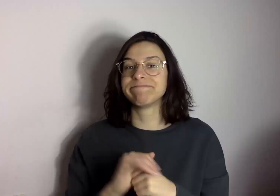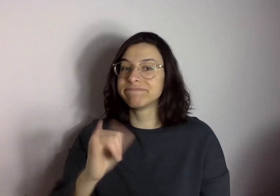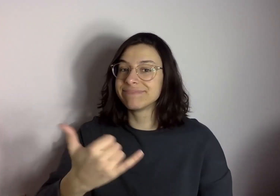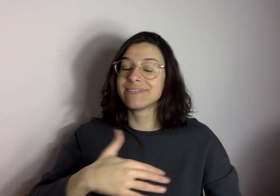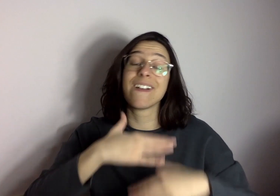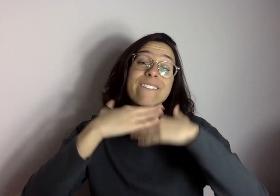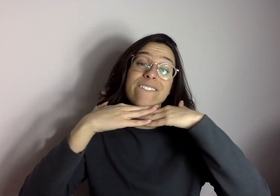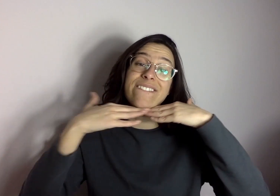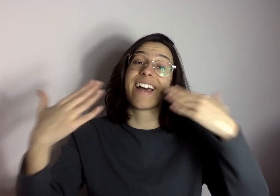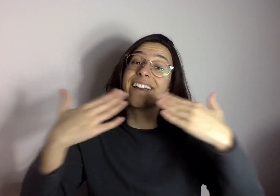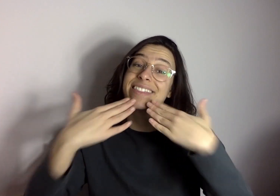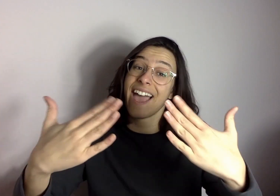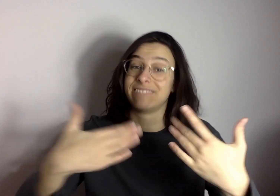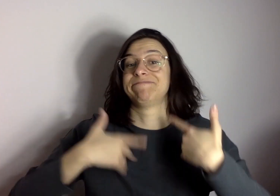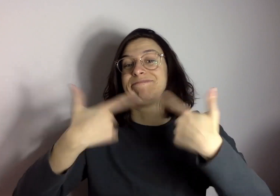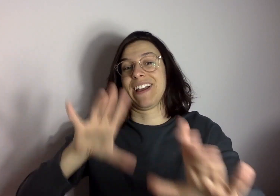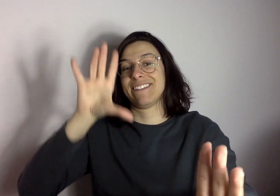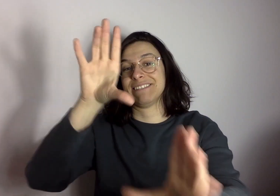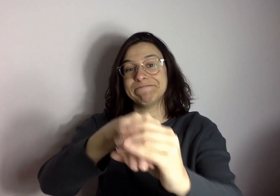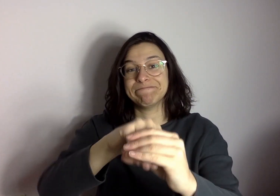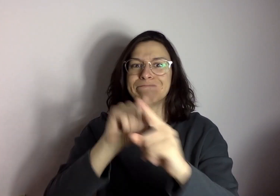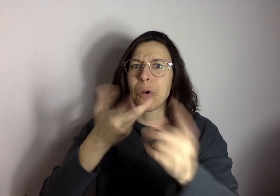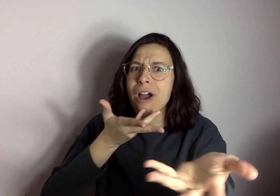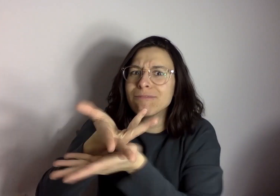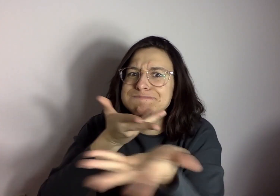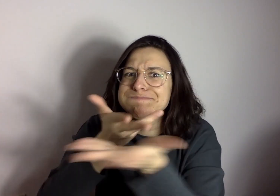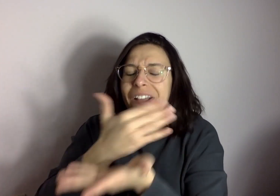Yes! Thank you very much that I was able to participate.